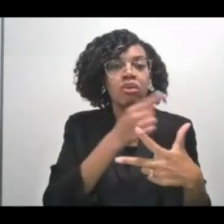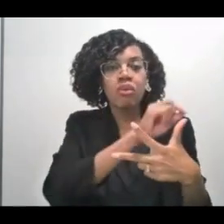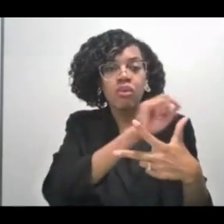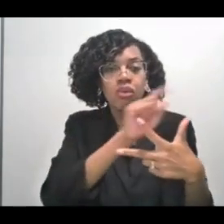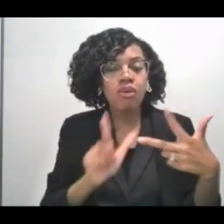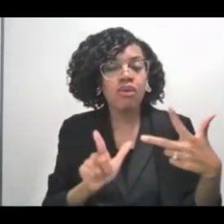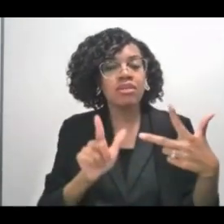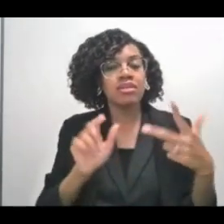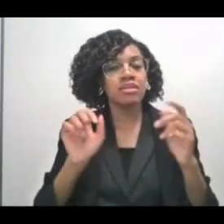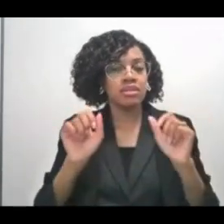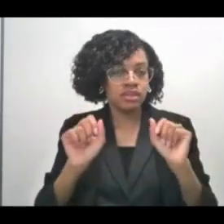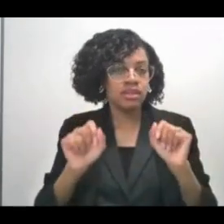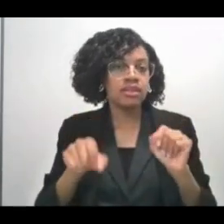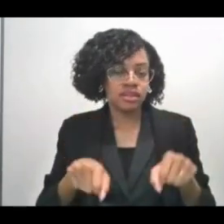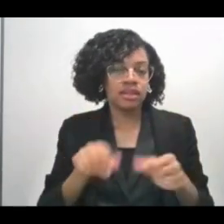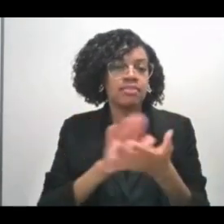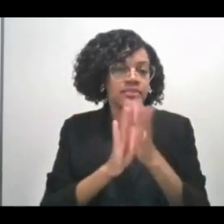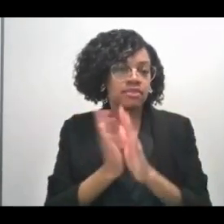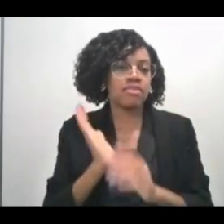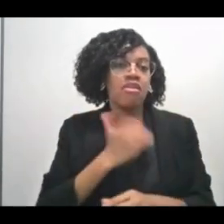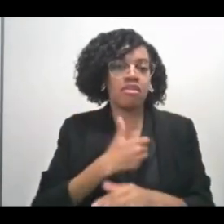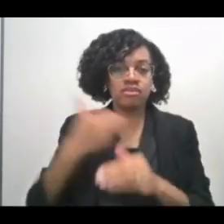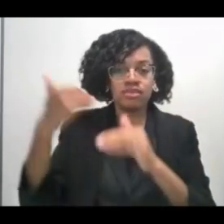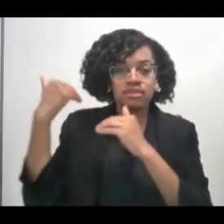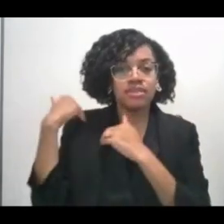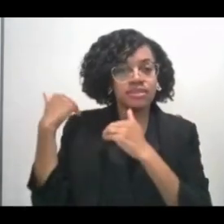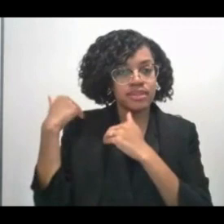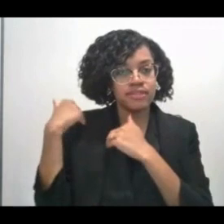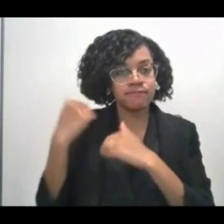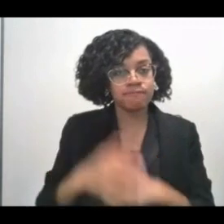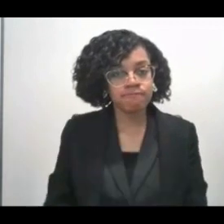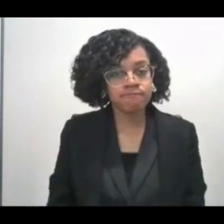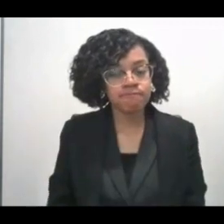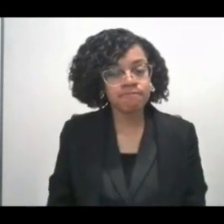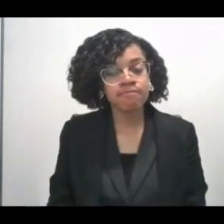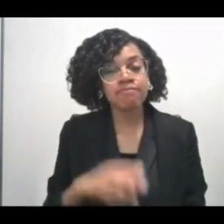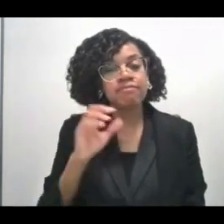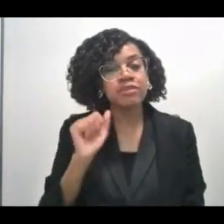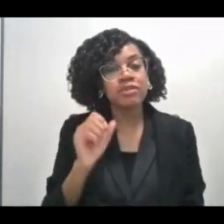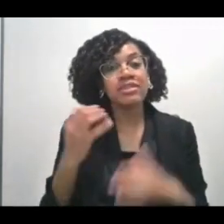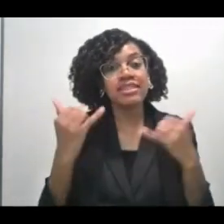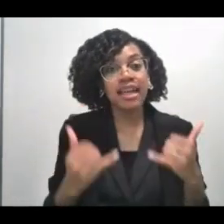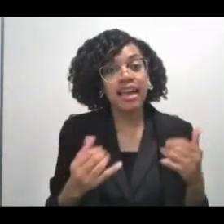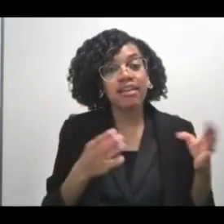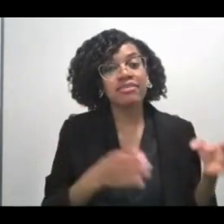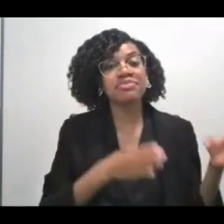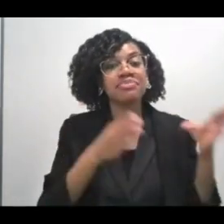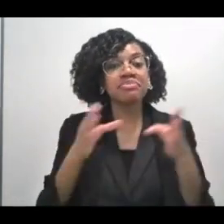climate resilience. So let's move on to the idea of reducing.